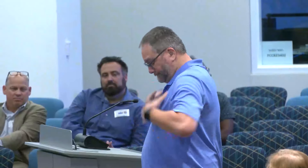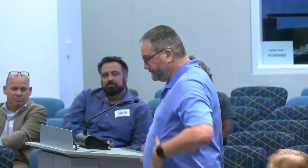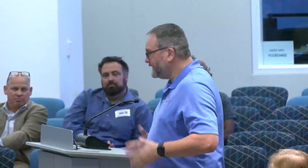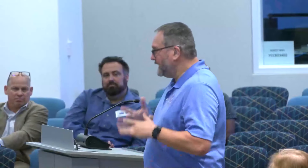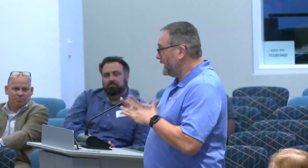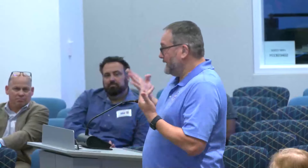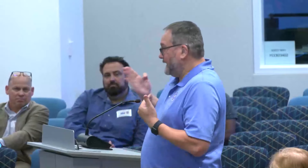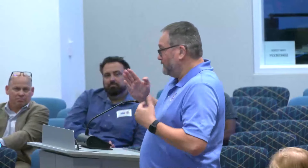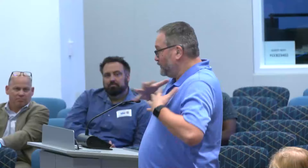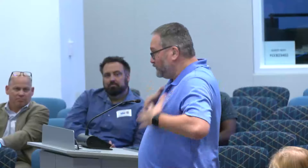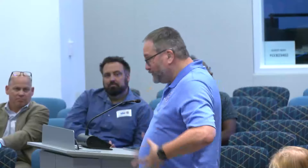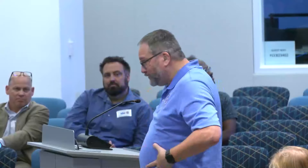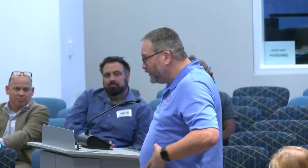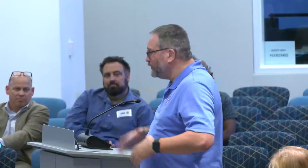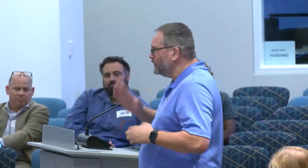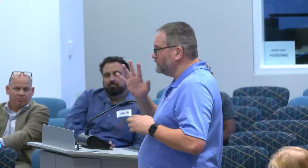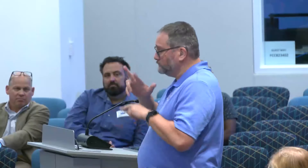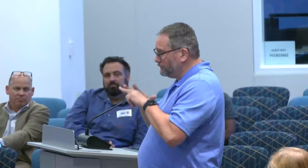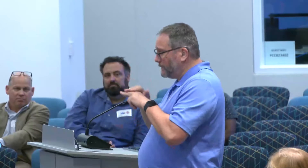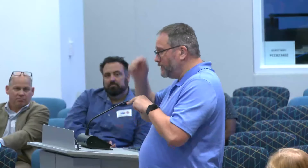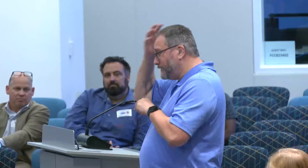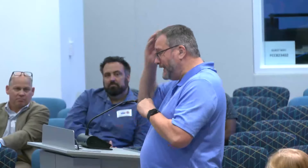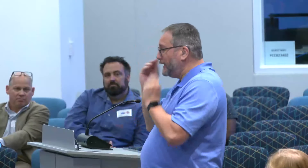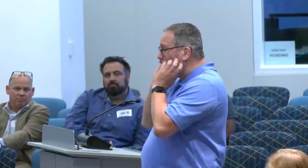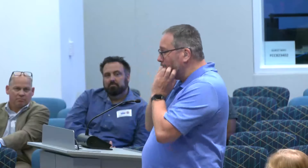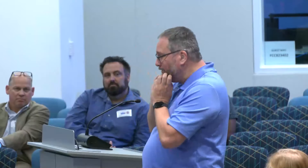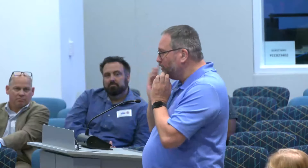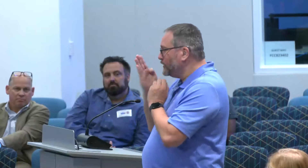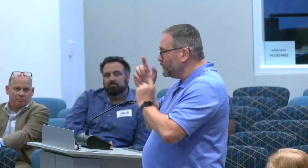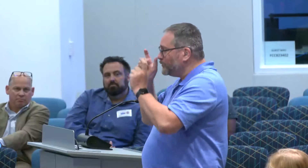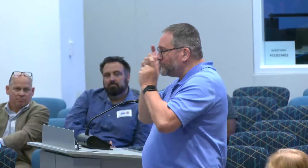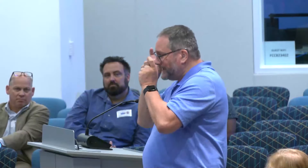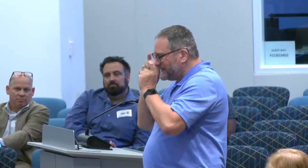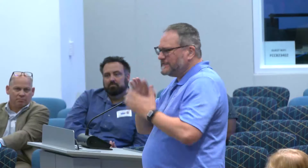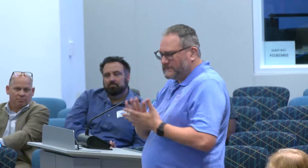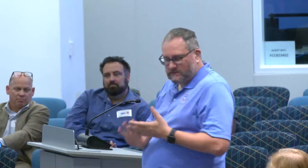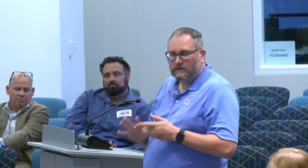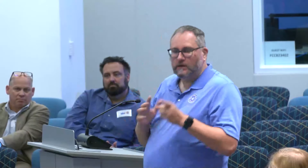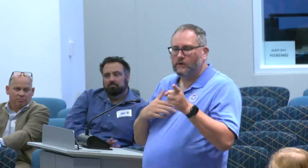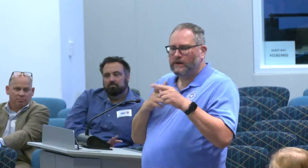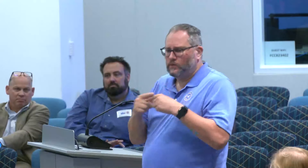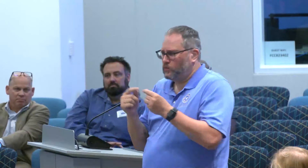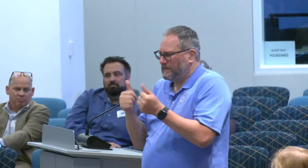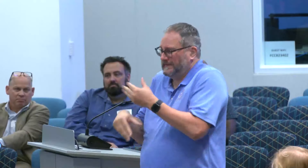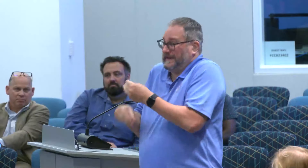THAT. HELLO, EVERYONE, I'M AARON KUBI. AND I WORK FOR FEMA,